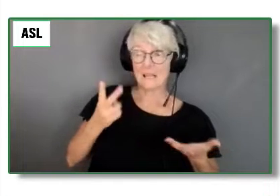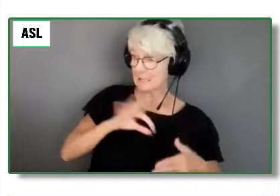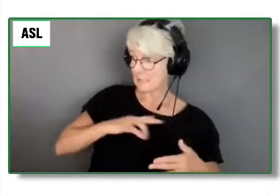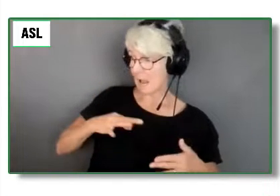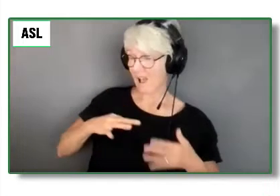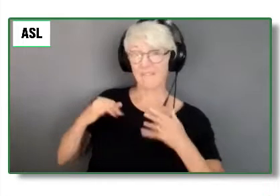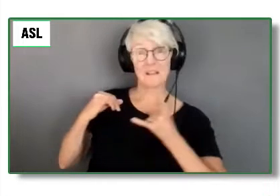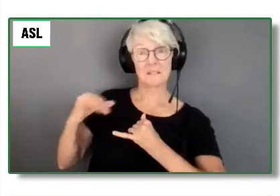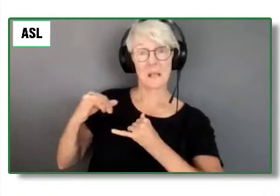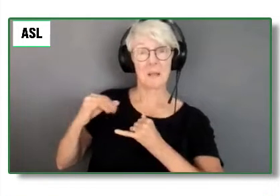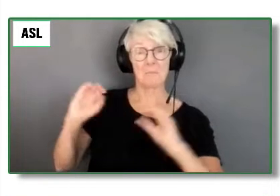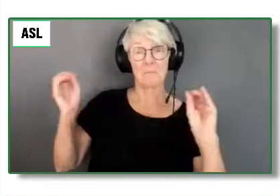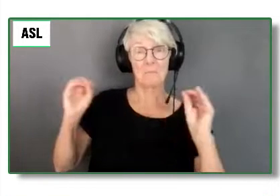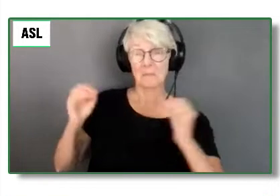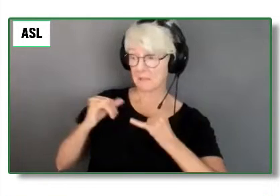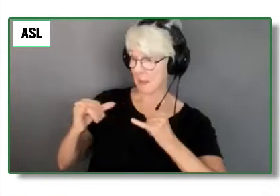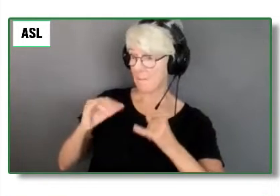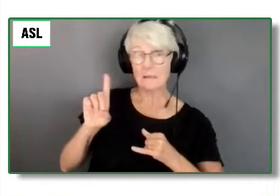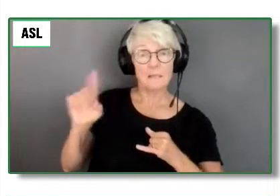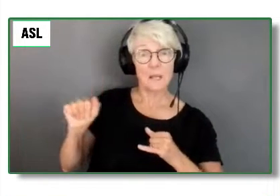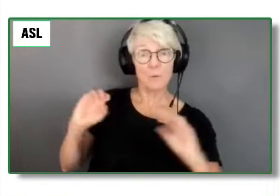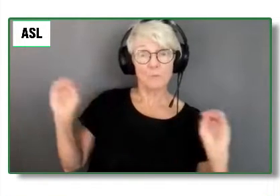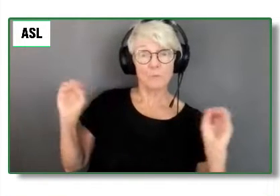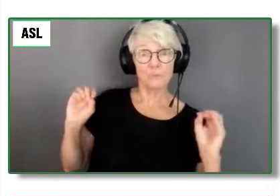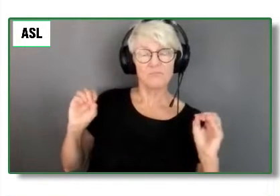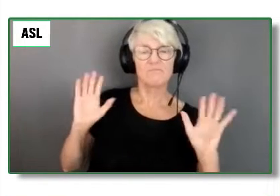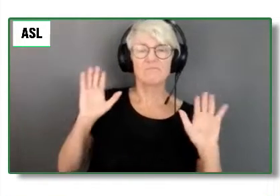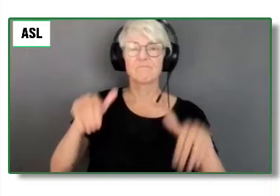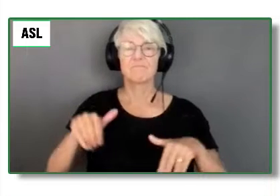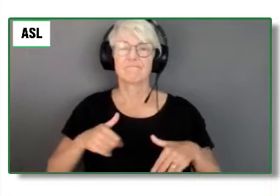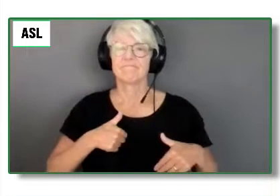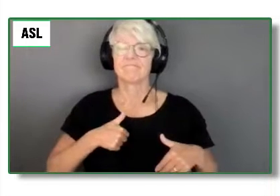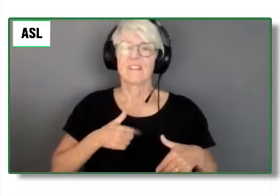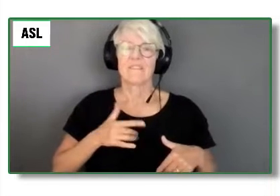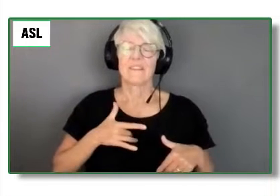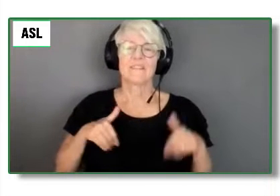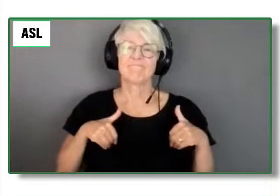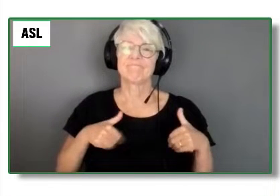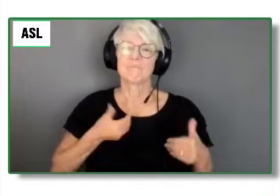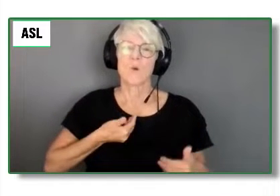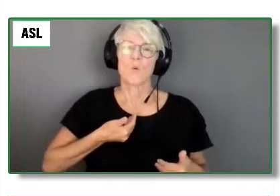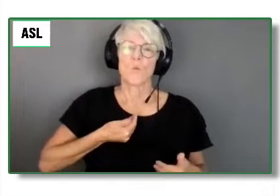their identity they're likely to feel their luck, they're likely to feel less